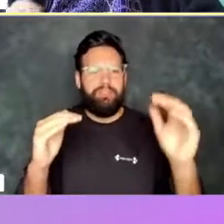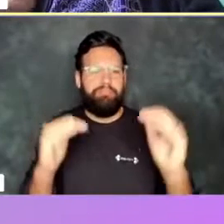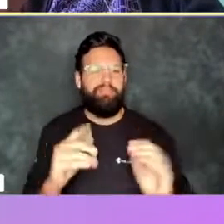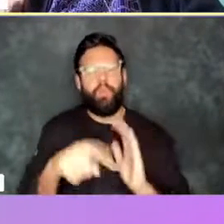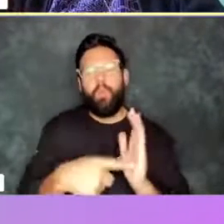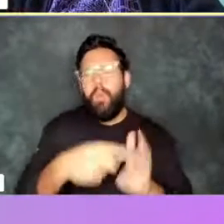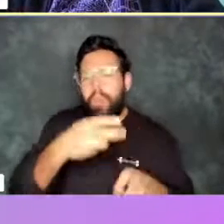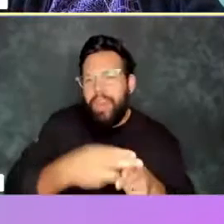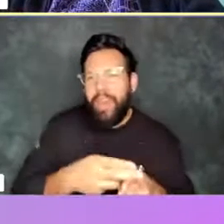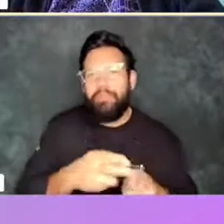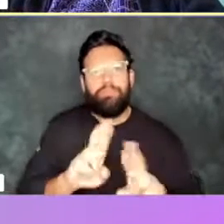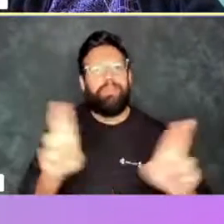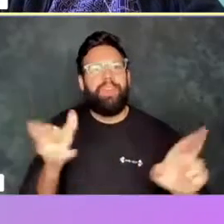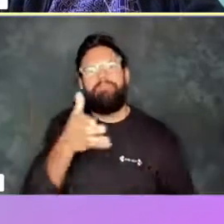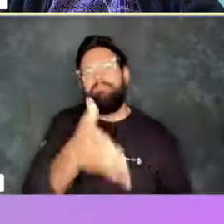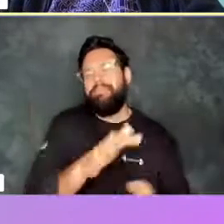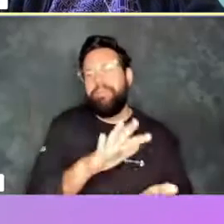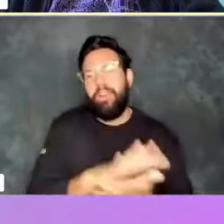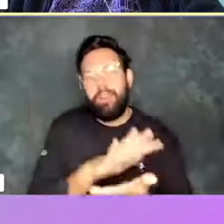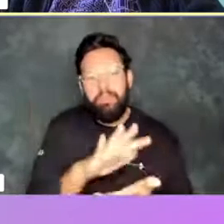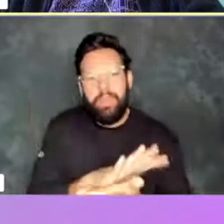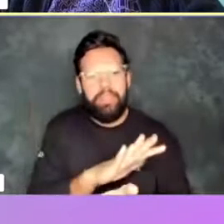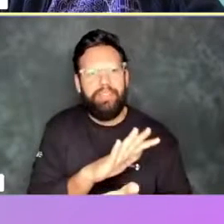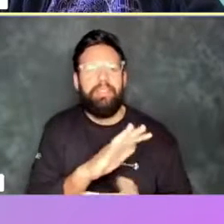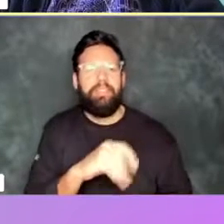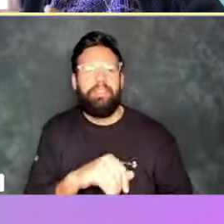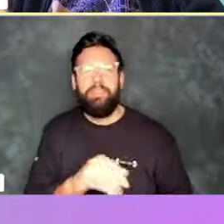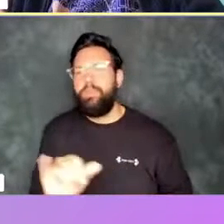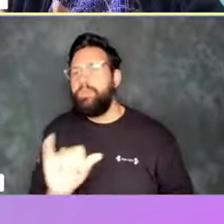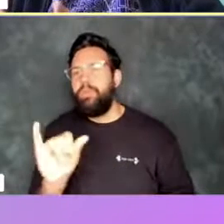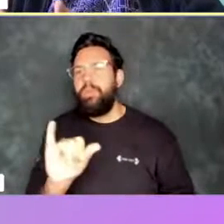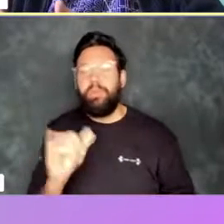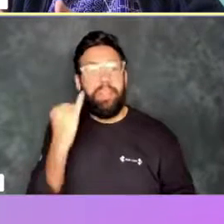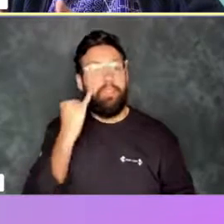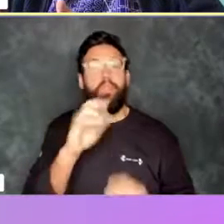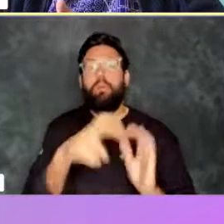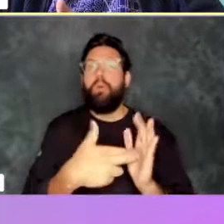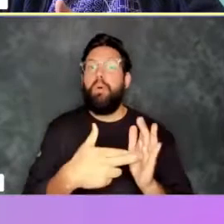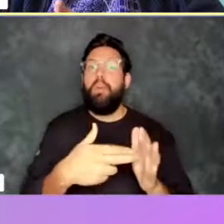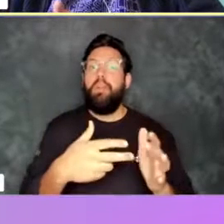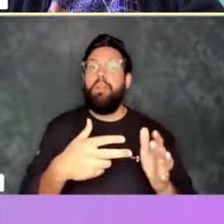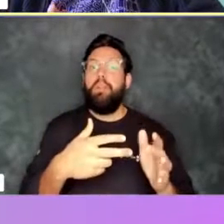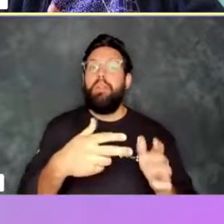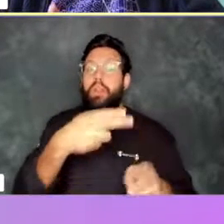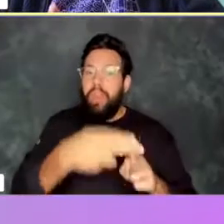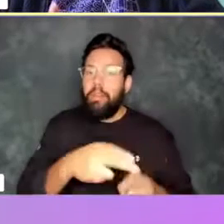Are your tab orders documented? Are your rolling documents documented in here,